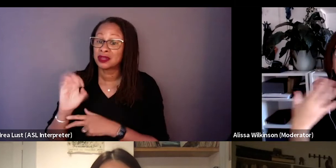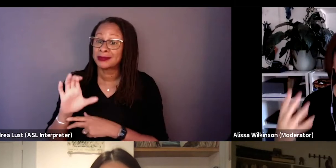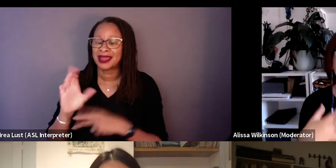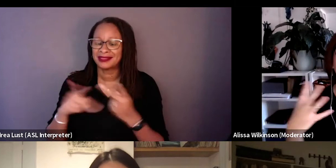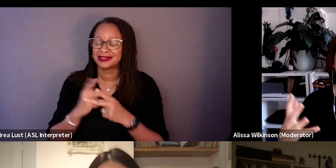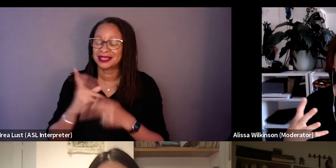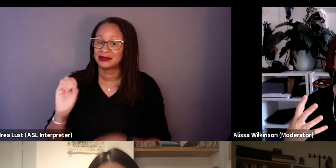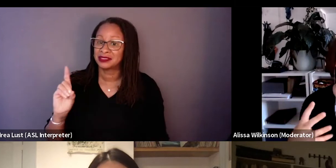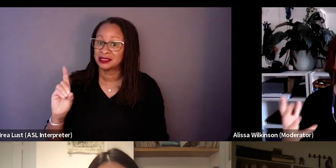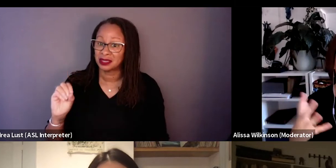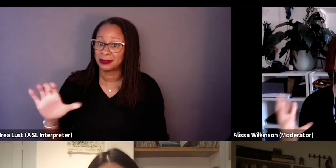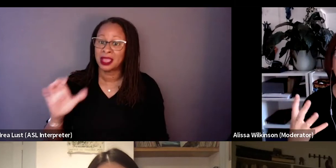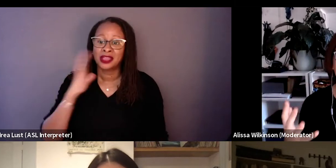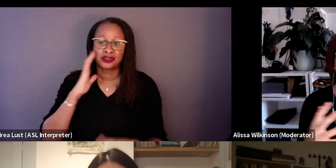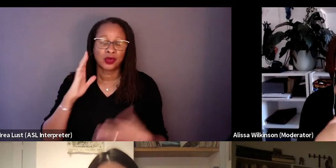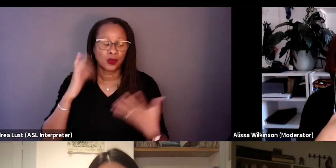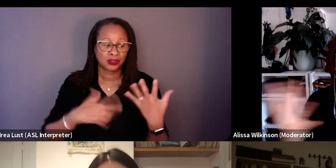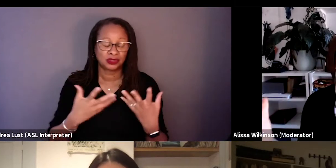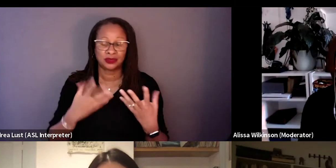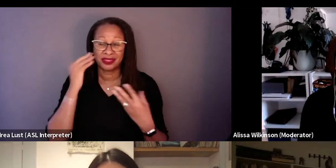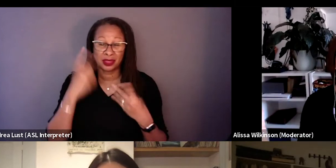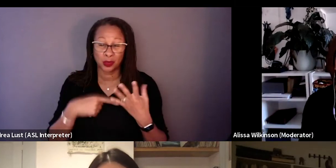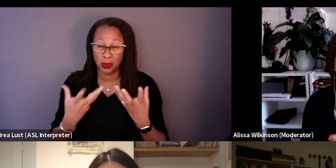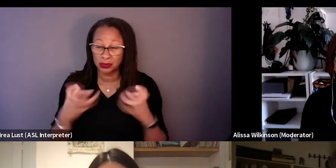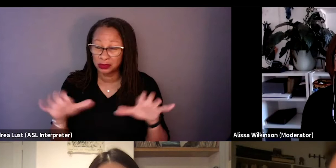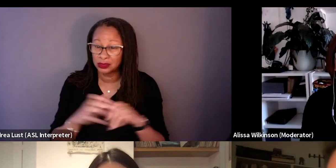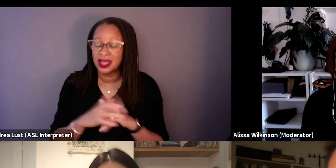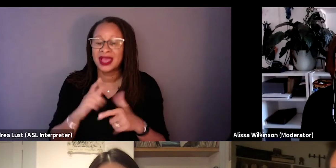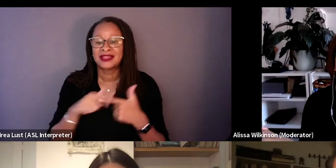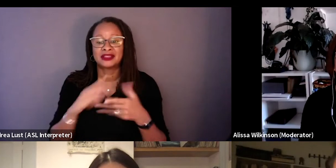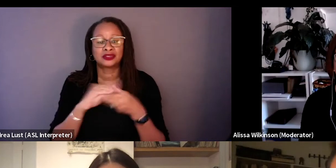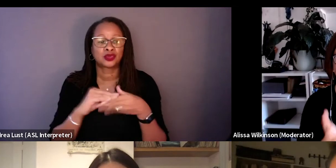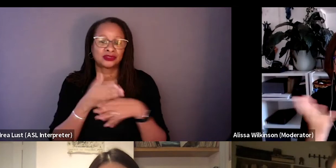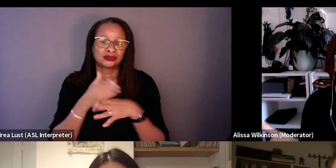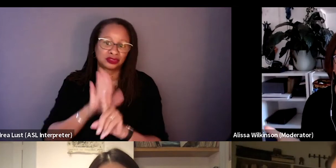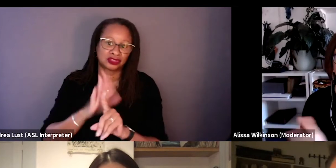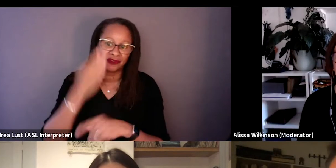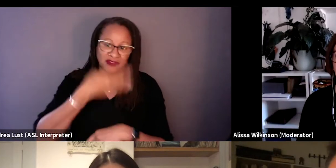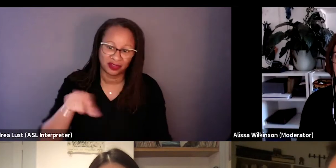kind of knowing what you sort of think you want to do, and then the story tells itself in front of you, right? And you're there.